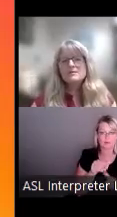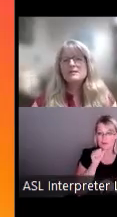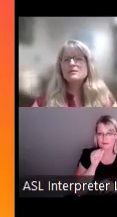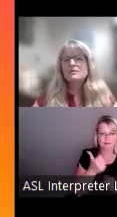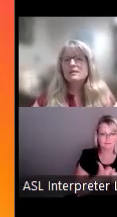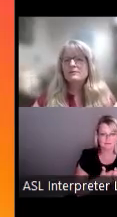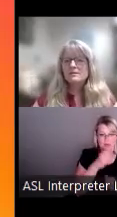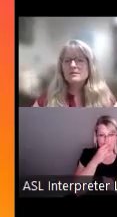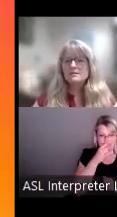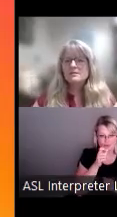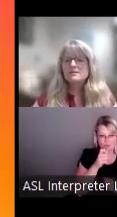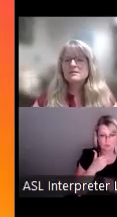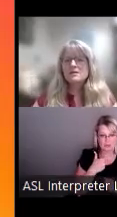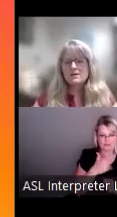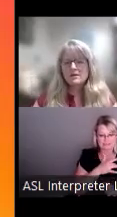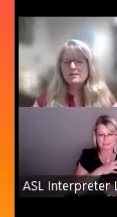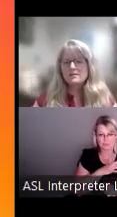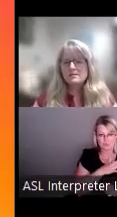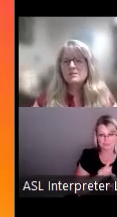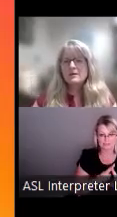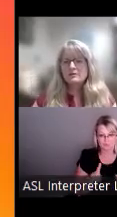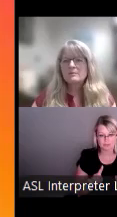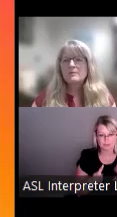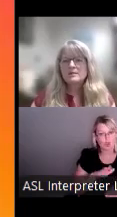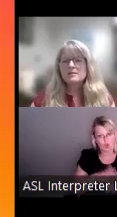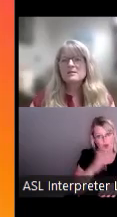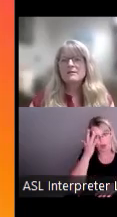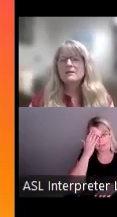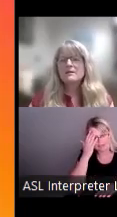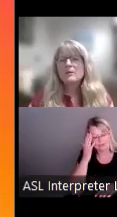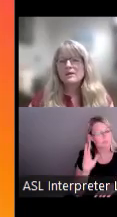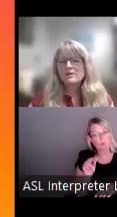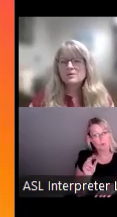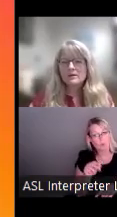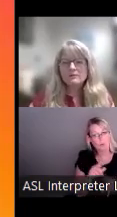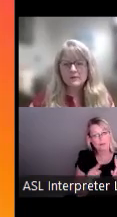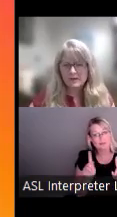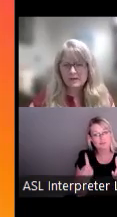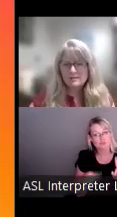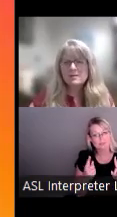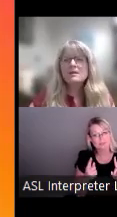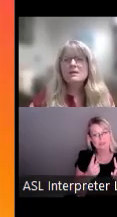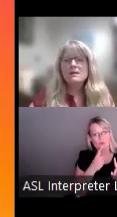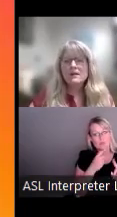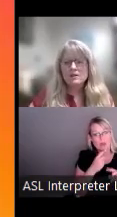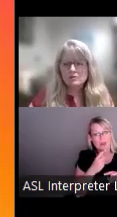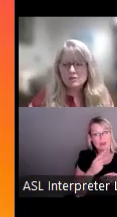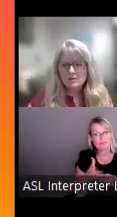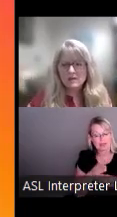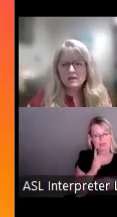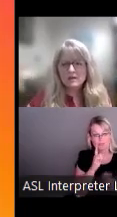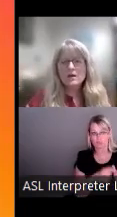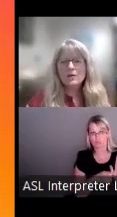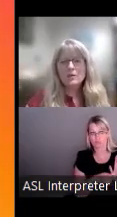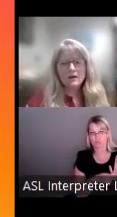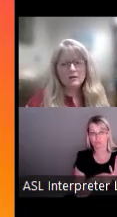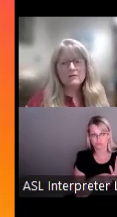some sensory differences is on the autism spectrum, but it's definitely one of those red flags that you should be aware